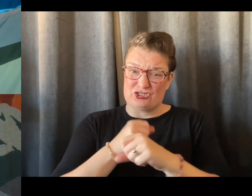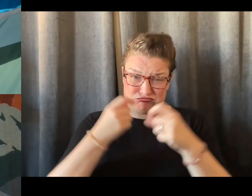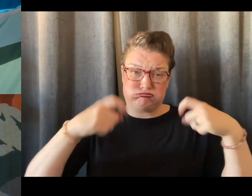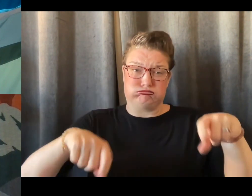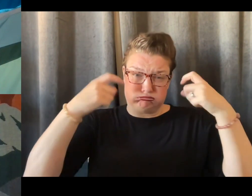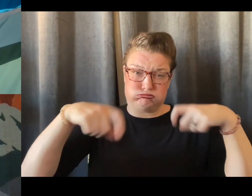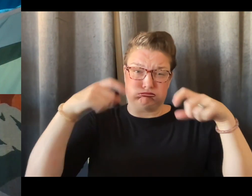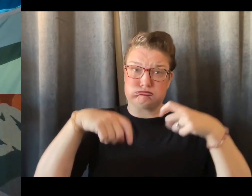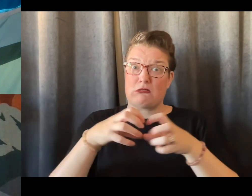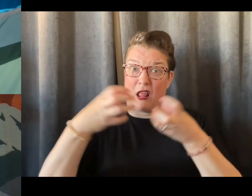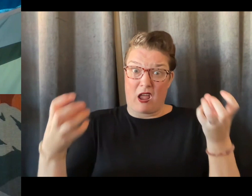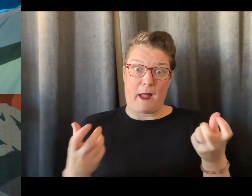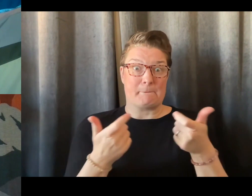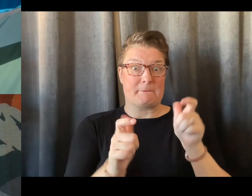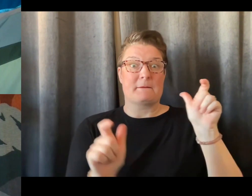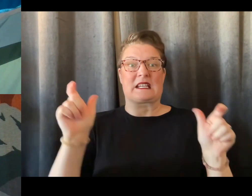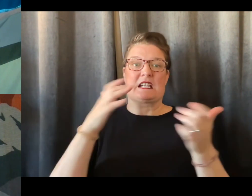like a major, major part of my life.